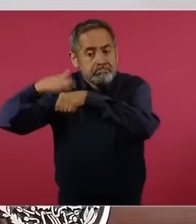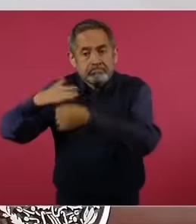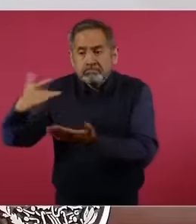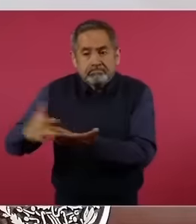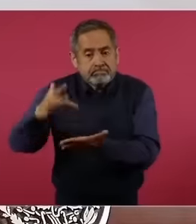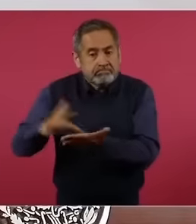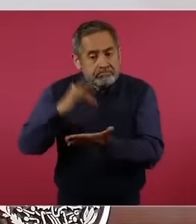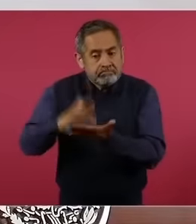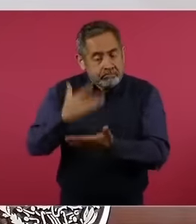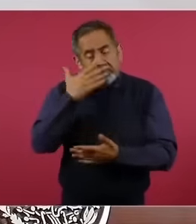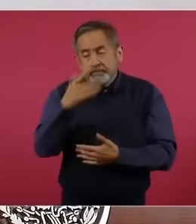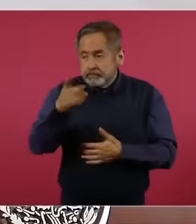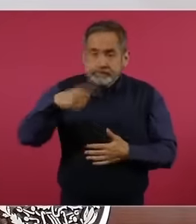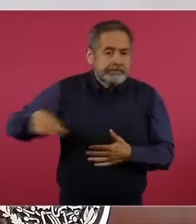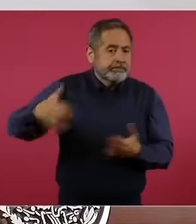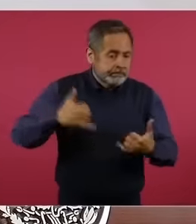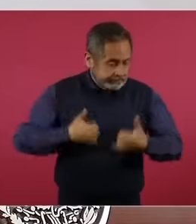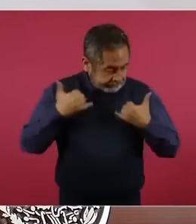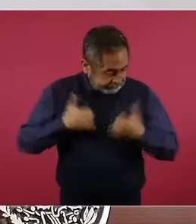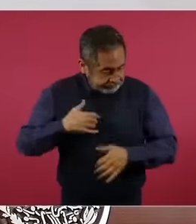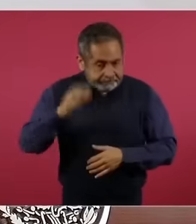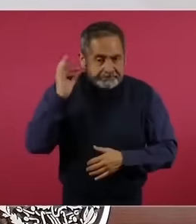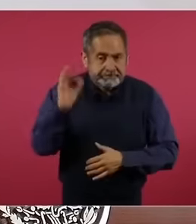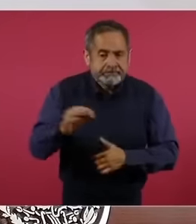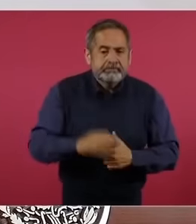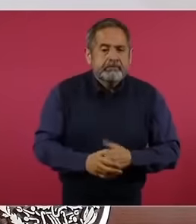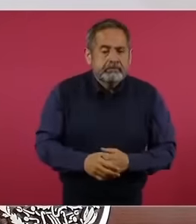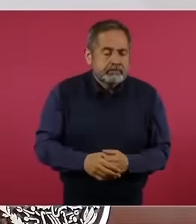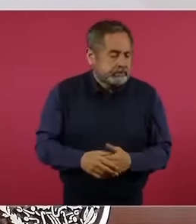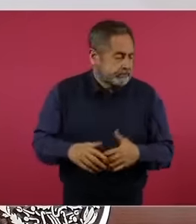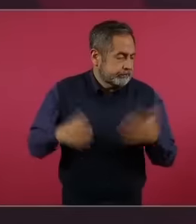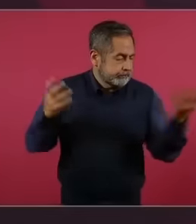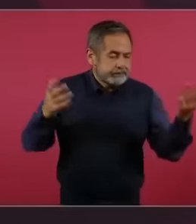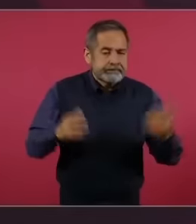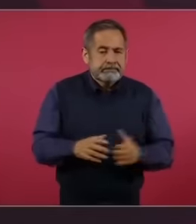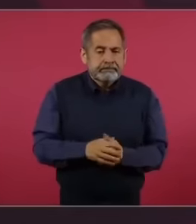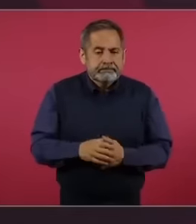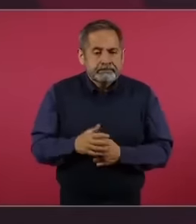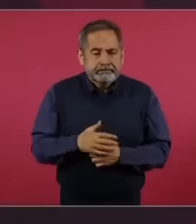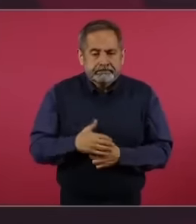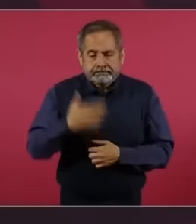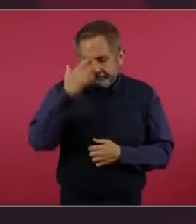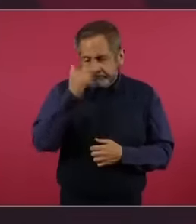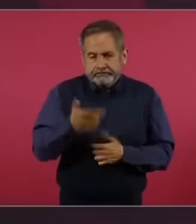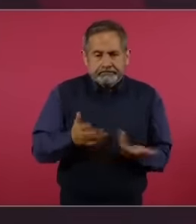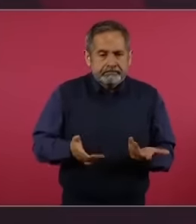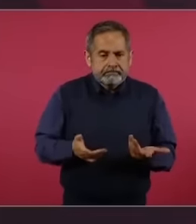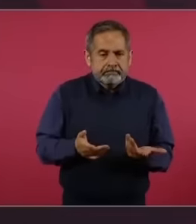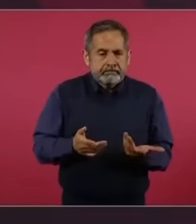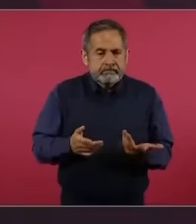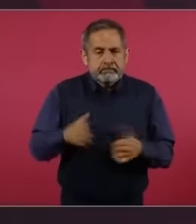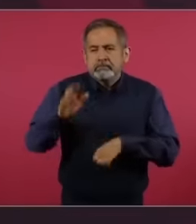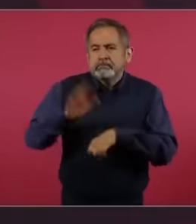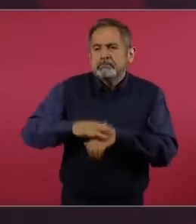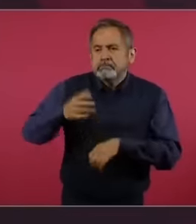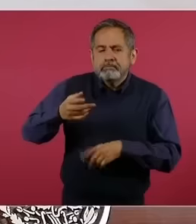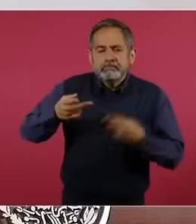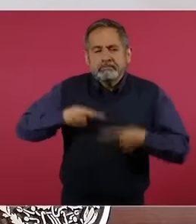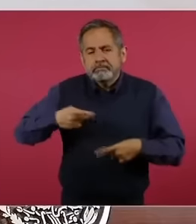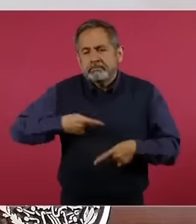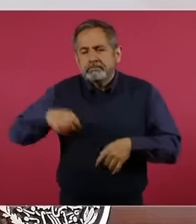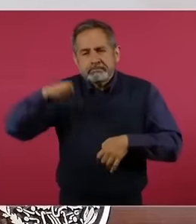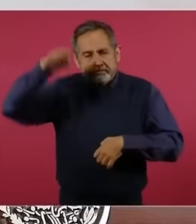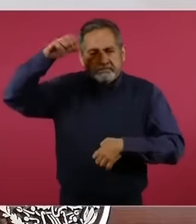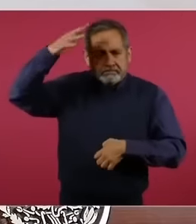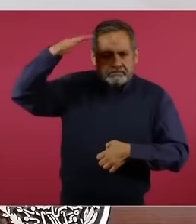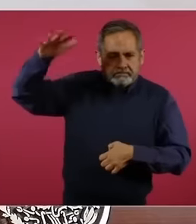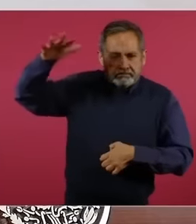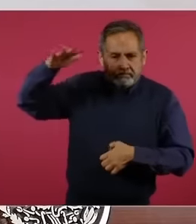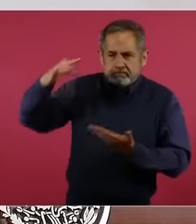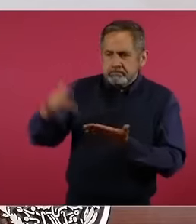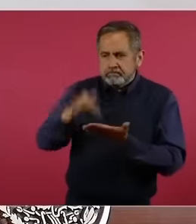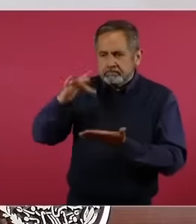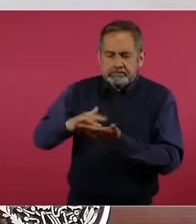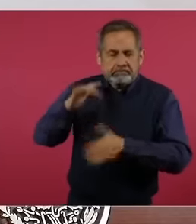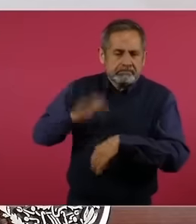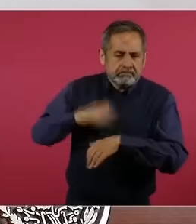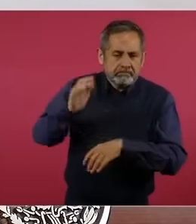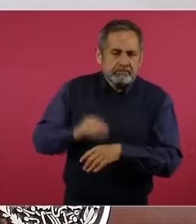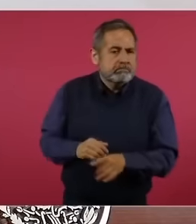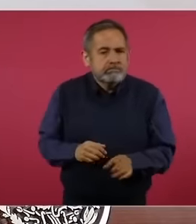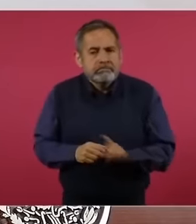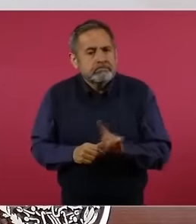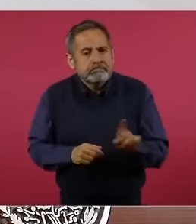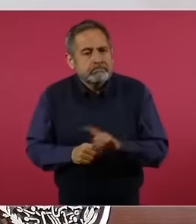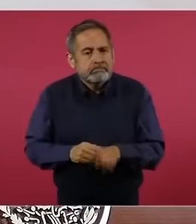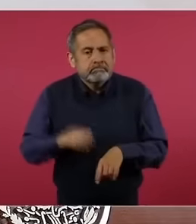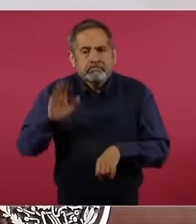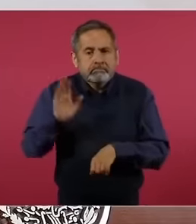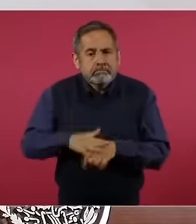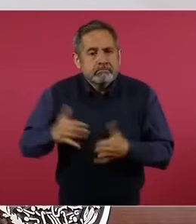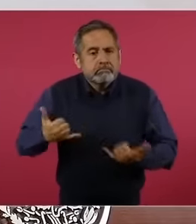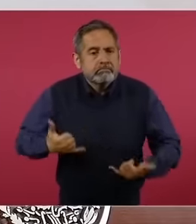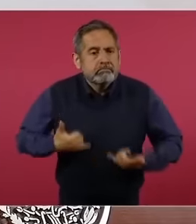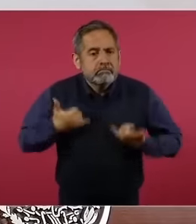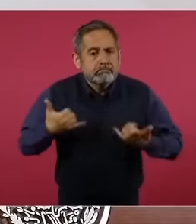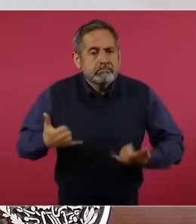it would be logical, not natural, that the older adults would support us more, but no. Right now